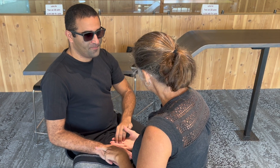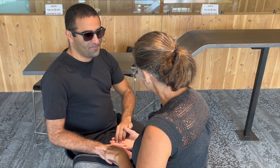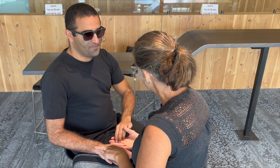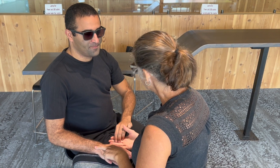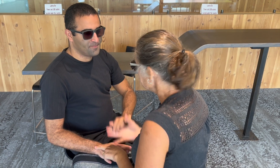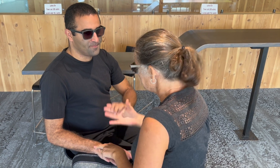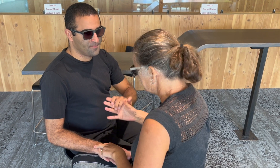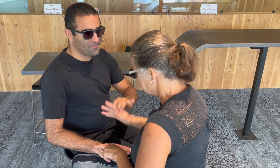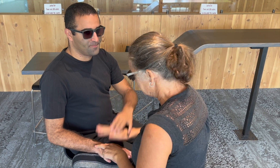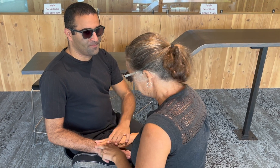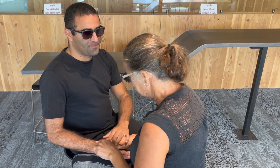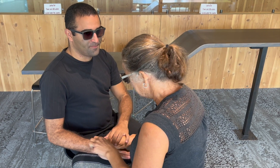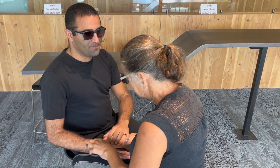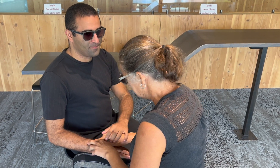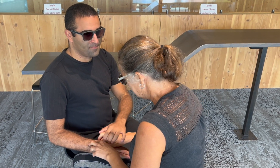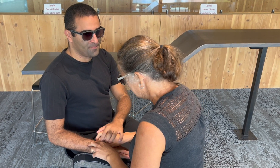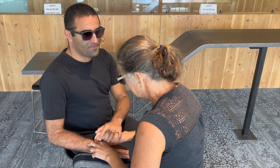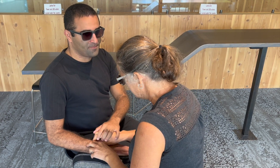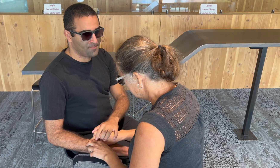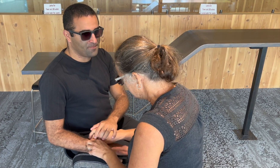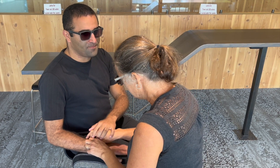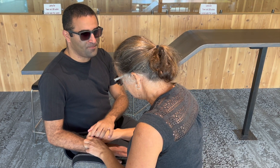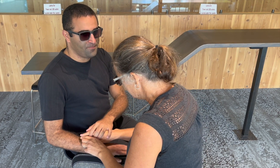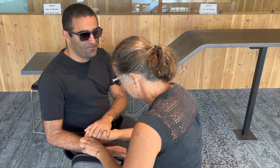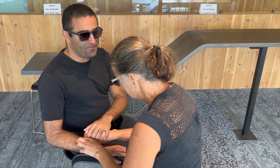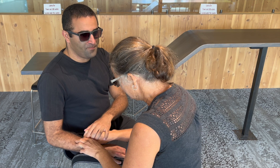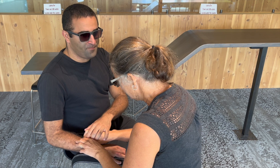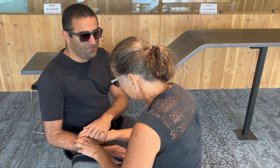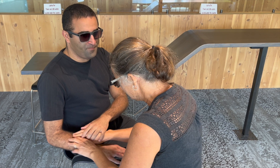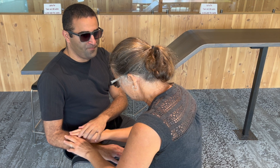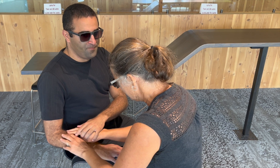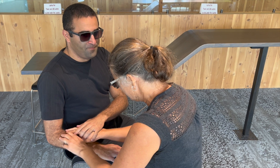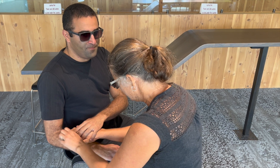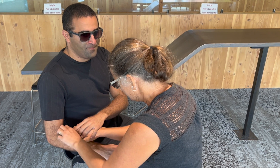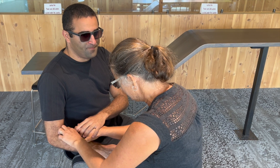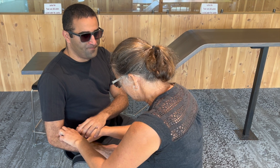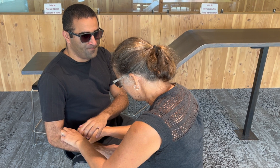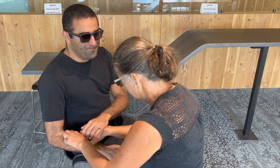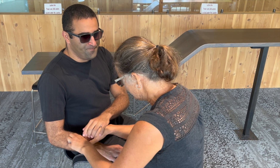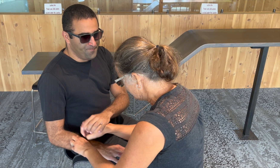We decided to investigate the abandoned hole and we dug around a little more.